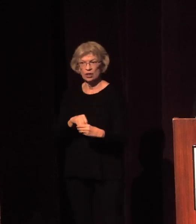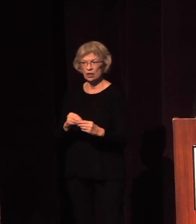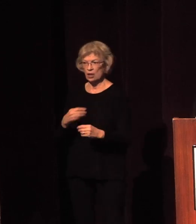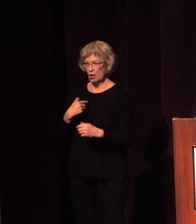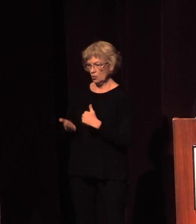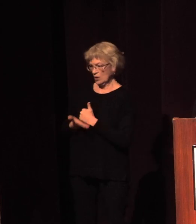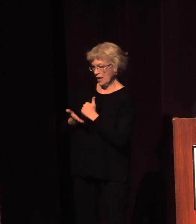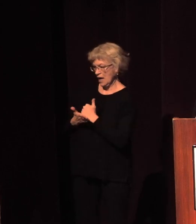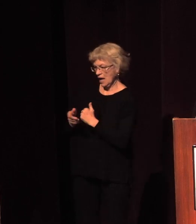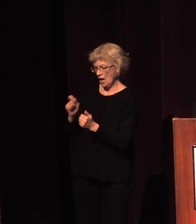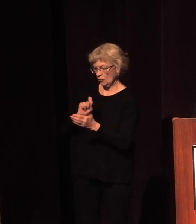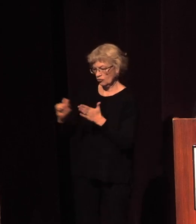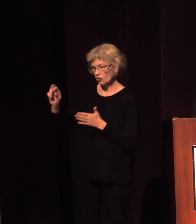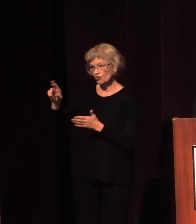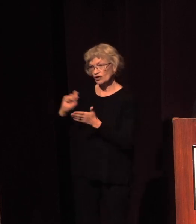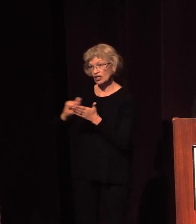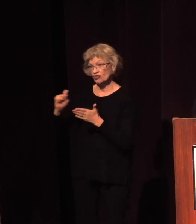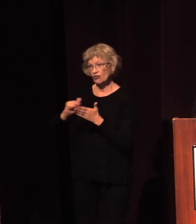inclusion. We hope to rewrite the mission statement.